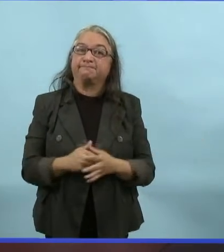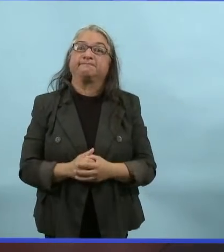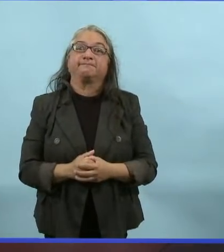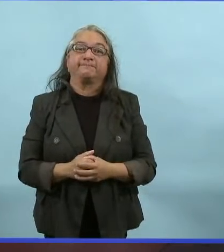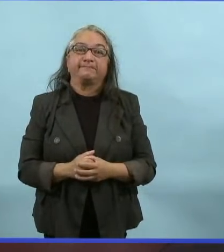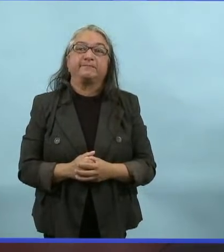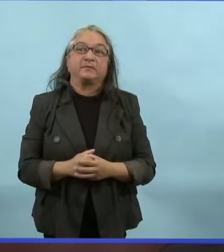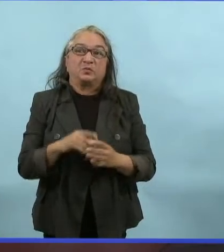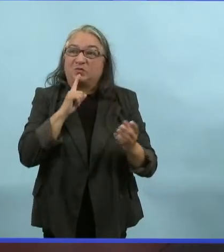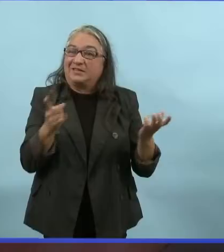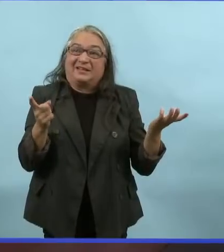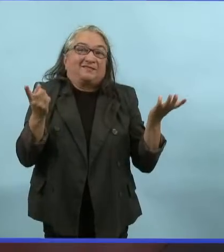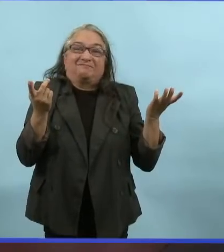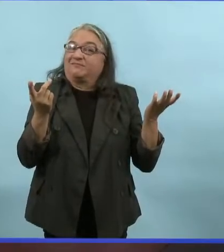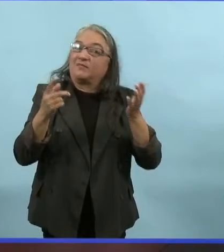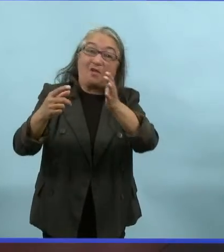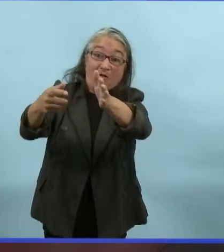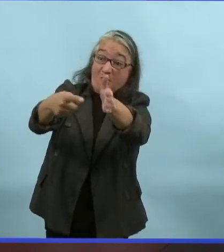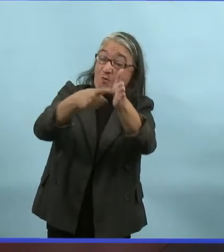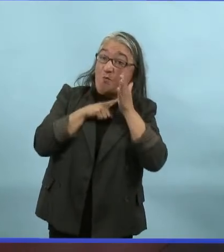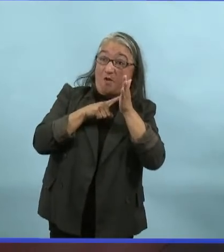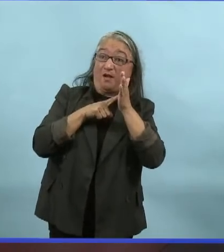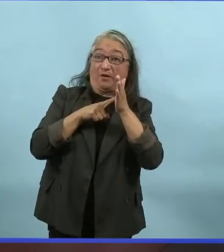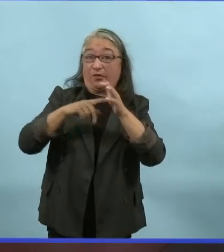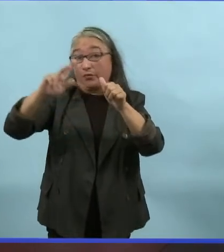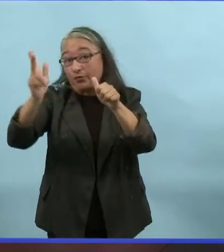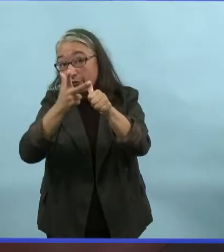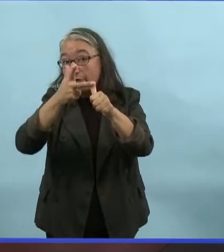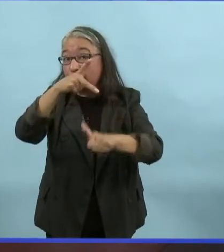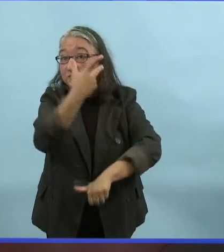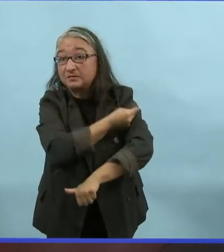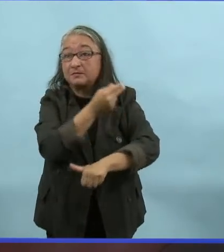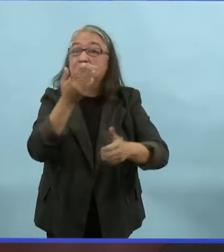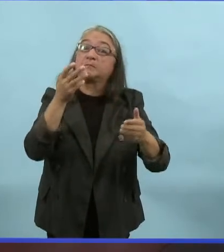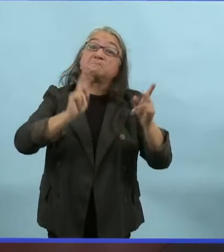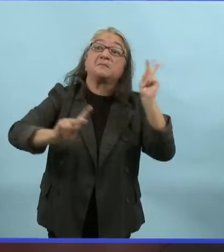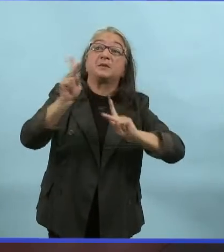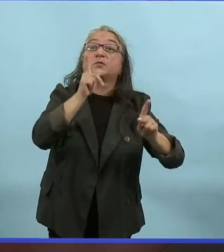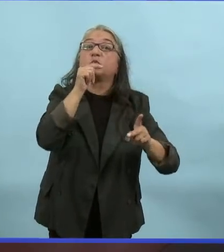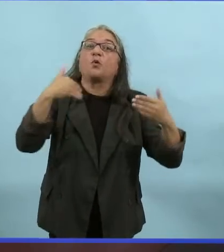know we're not sure whether it be just high-risk individuals so there's a lot of a lot of work